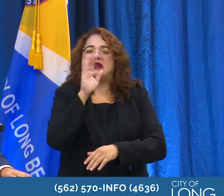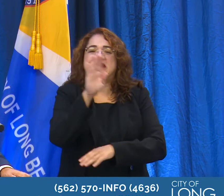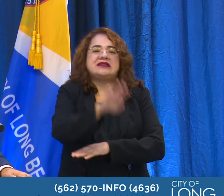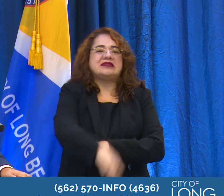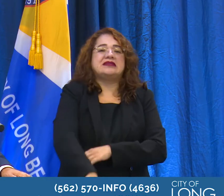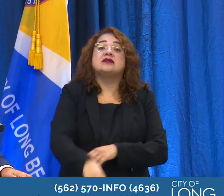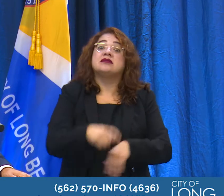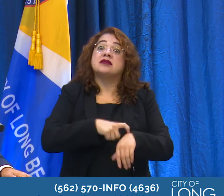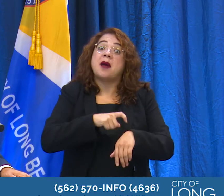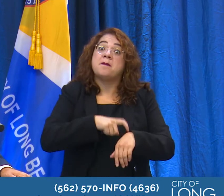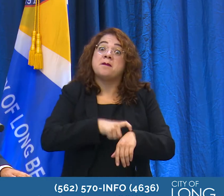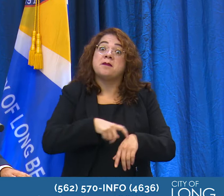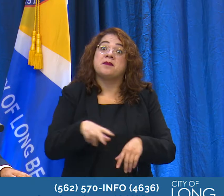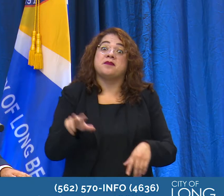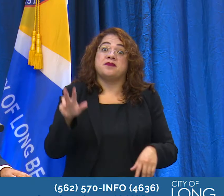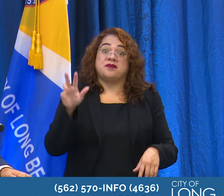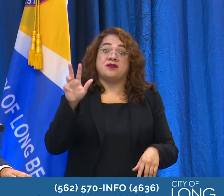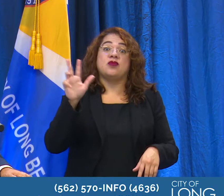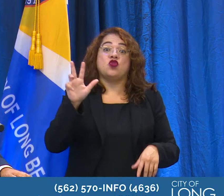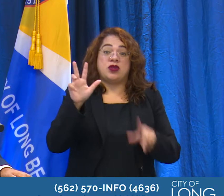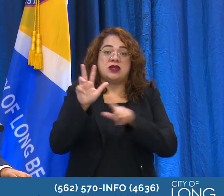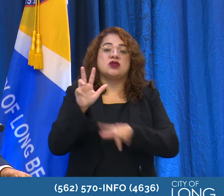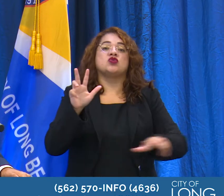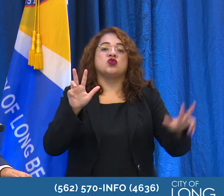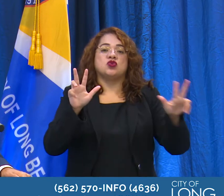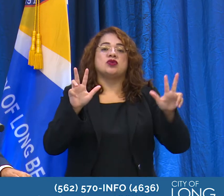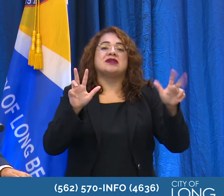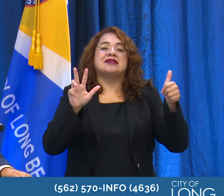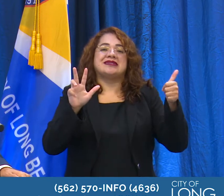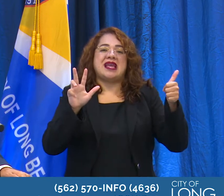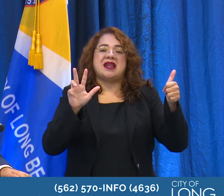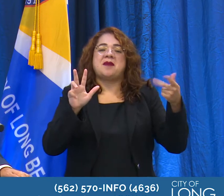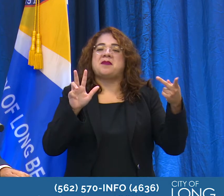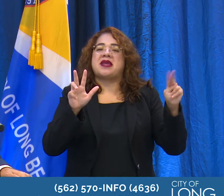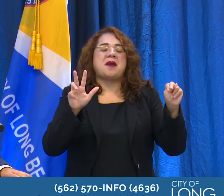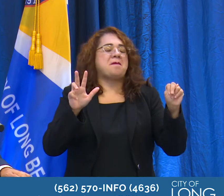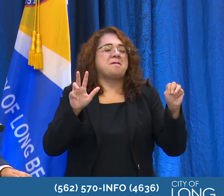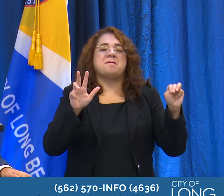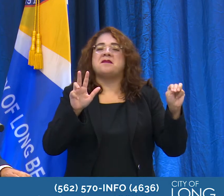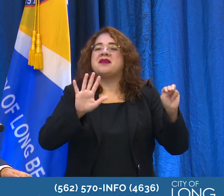amount of use and energy use. Please if you can, avoid